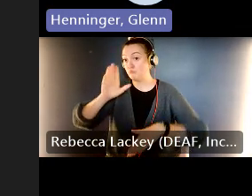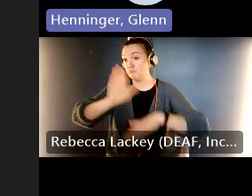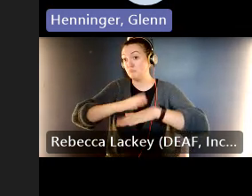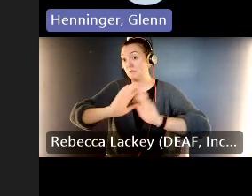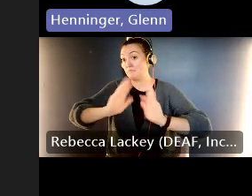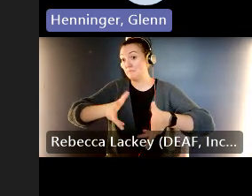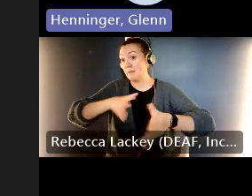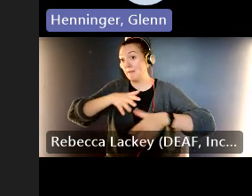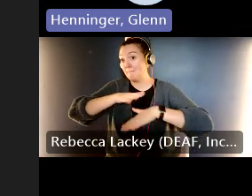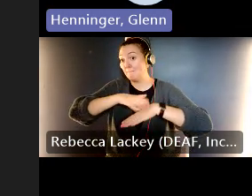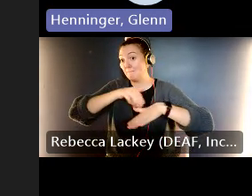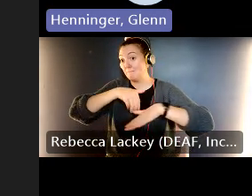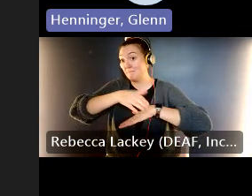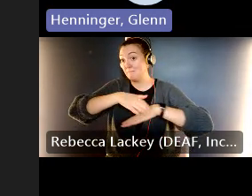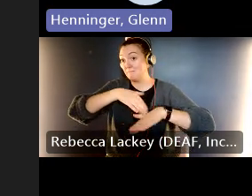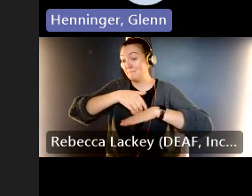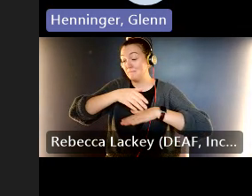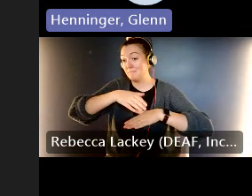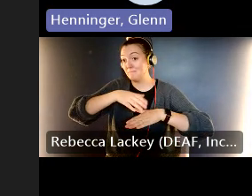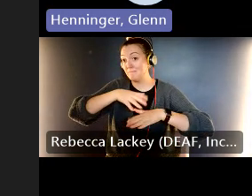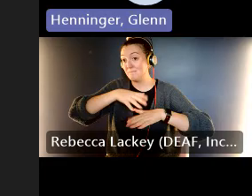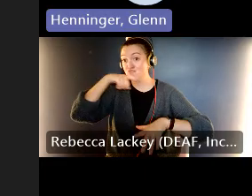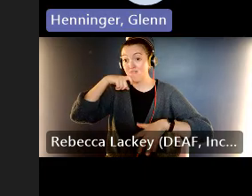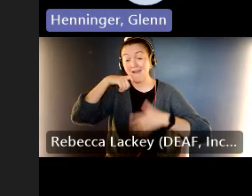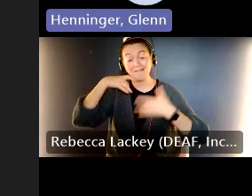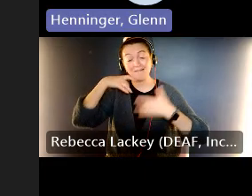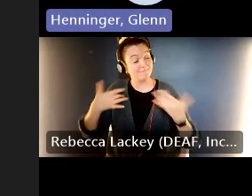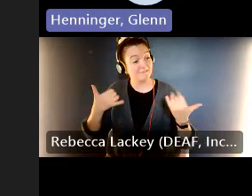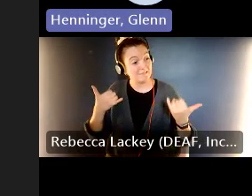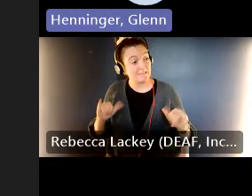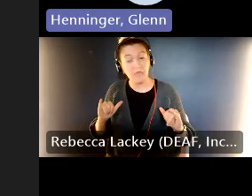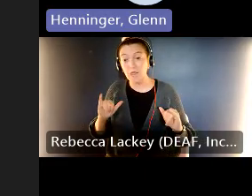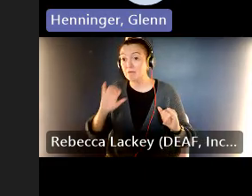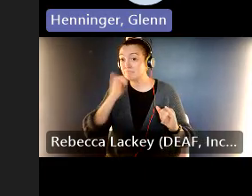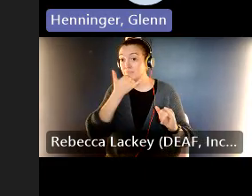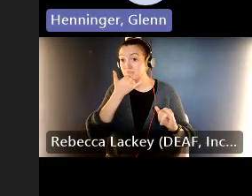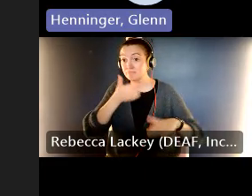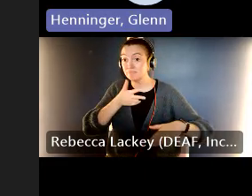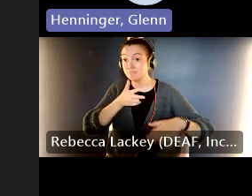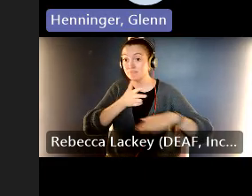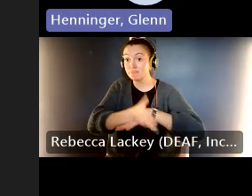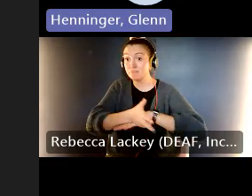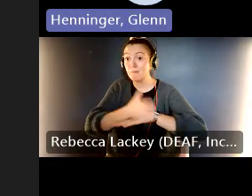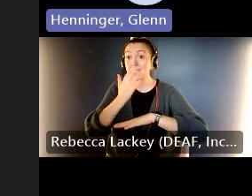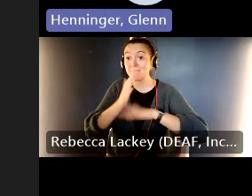A lot of sometimes people will still manage to get paint on their car. That is a very common call.